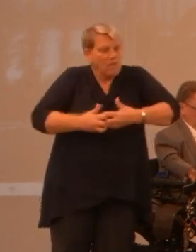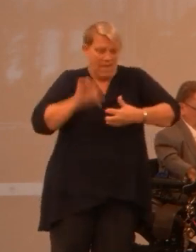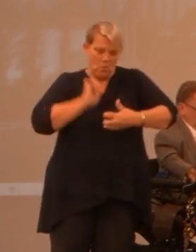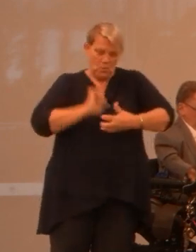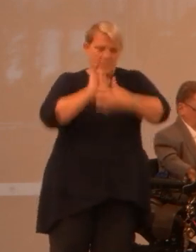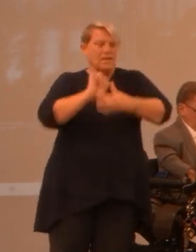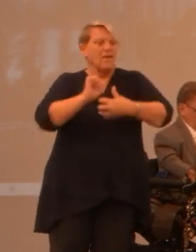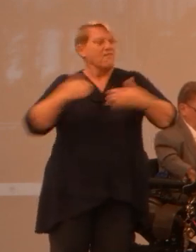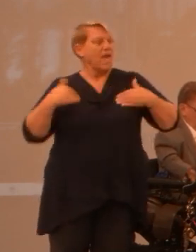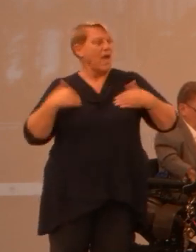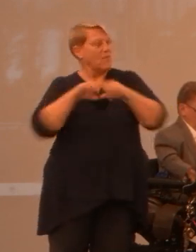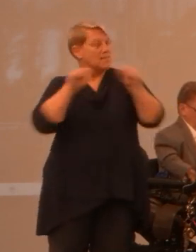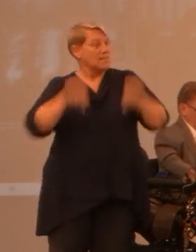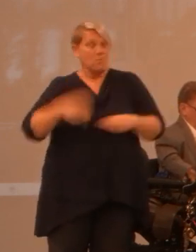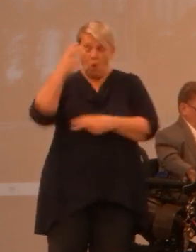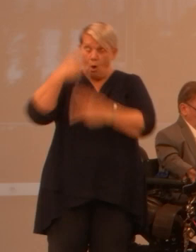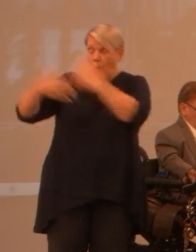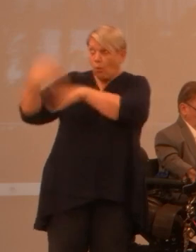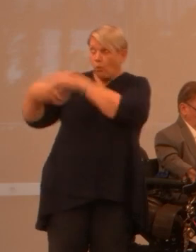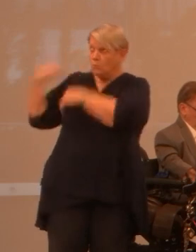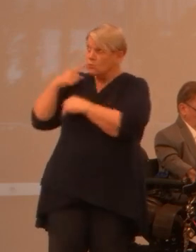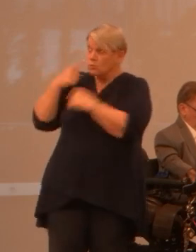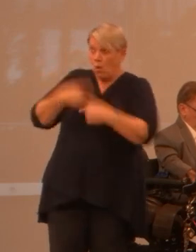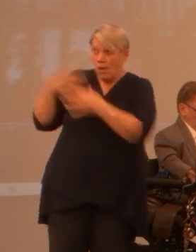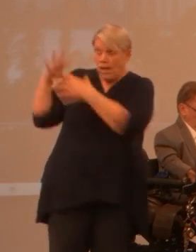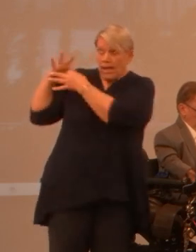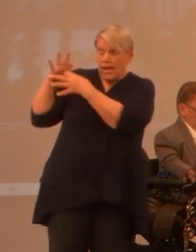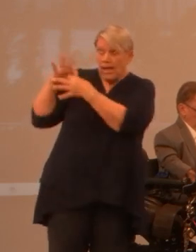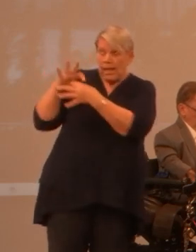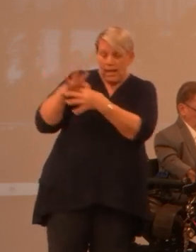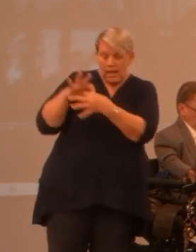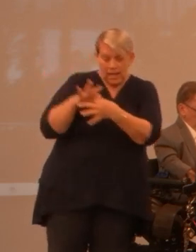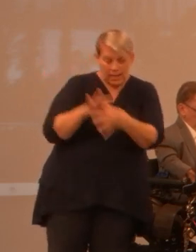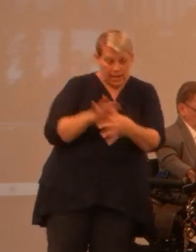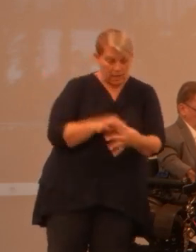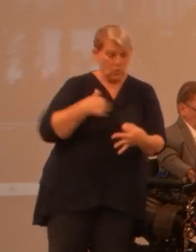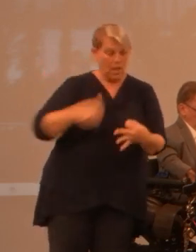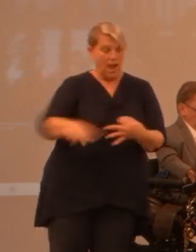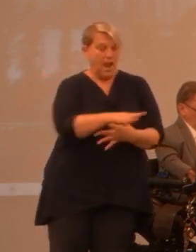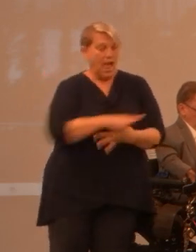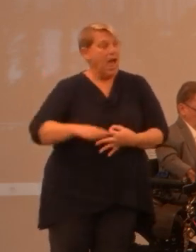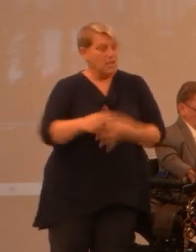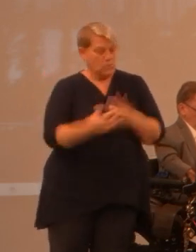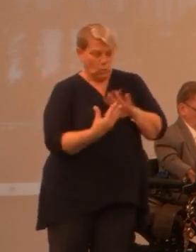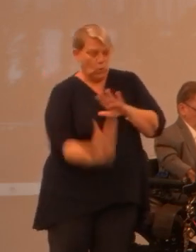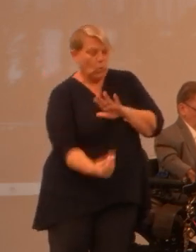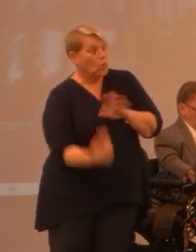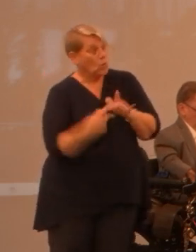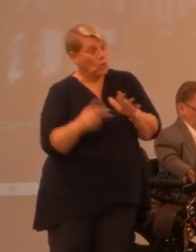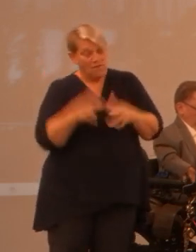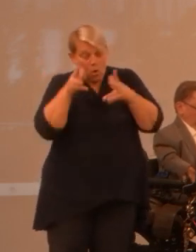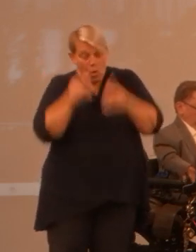The old people told us that these key elements are connected to our boodja, our land, because they knew if you look after country, country would